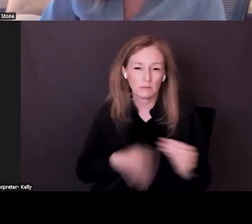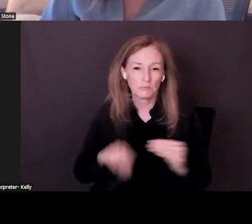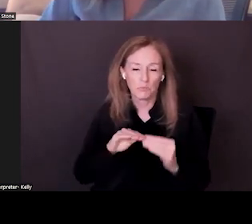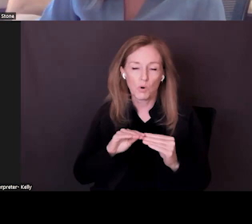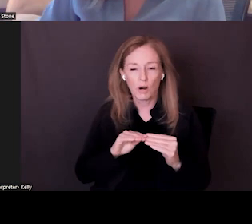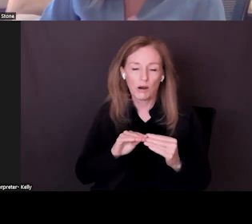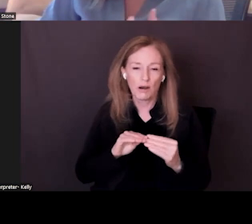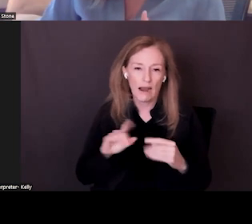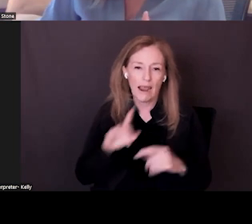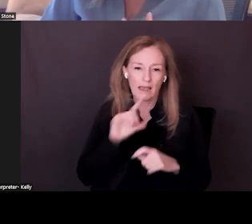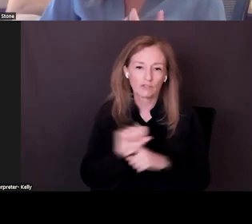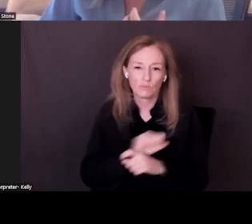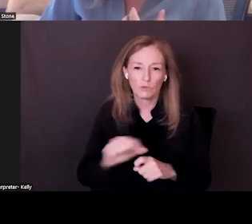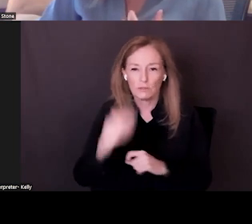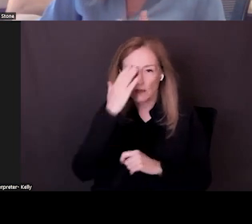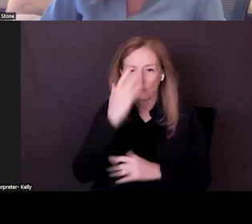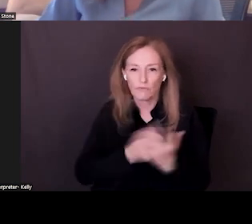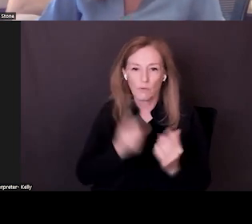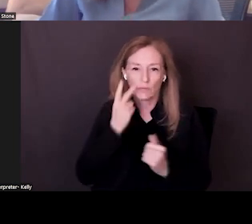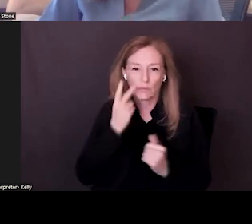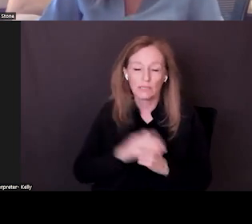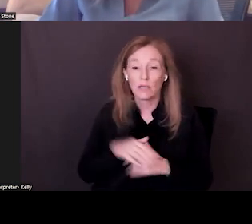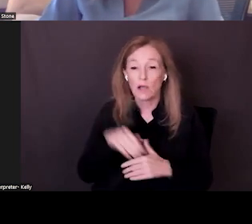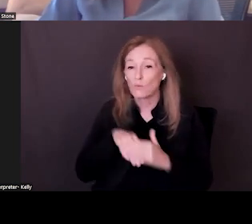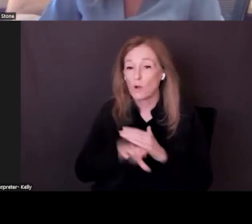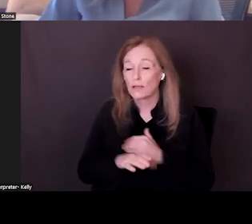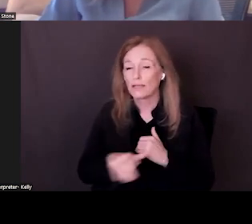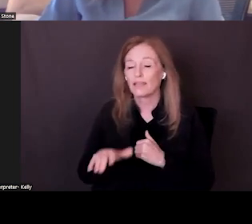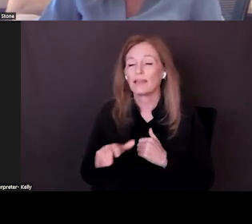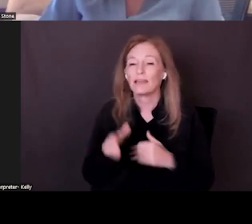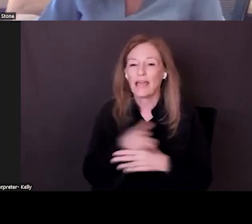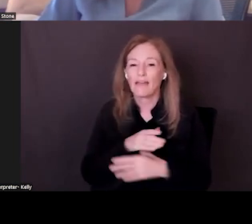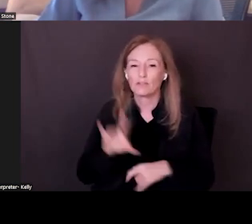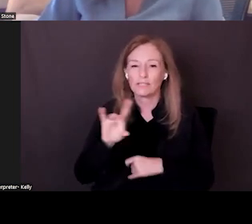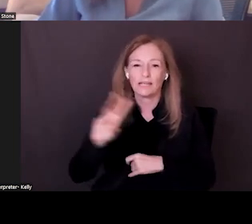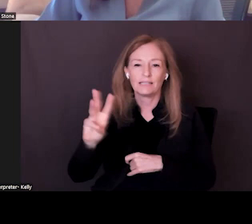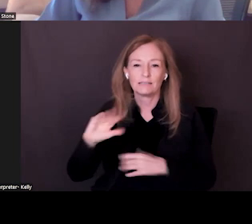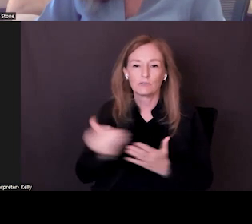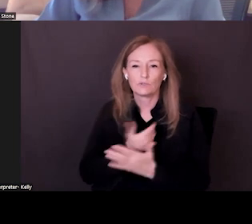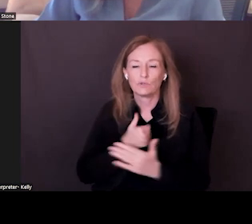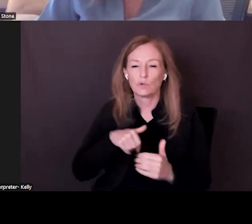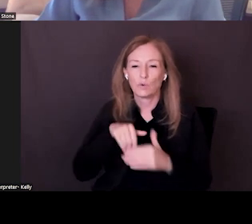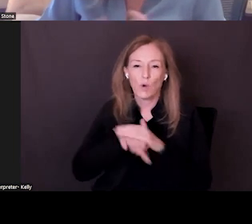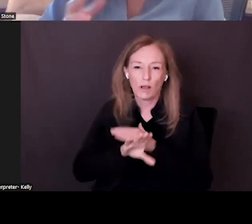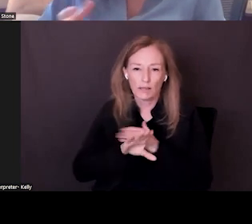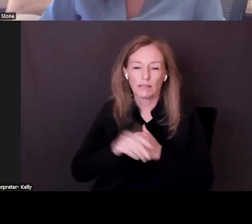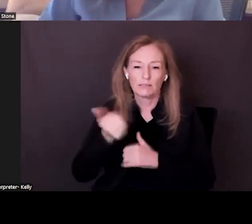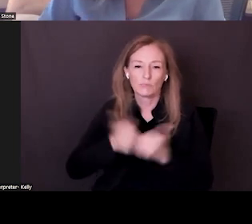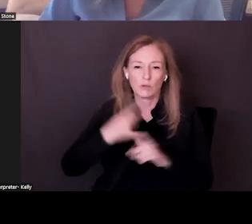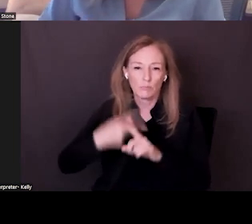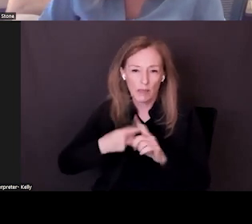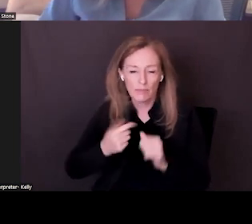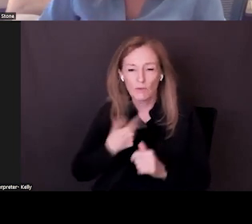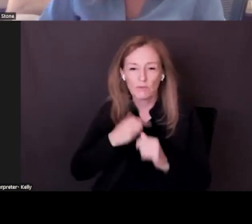SEEING HERE IS THE WALK-IN CENTER AVERAGES ABOUT 80 NEW ONES PER